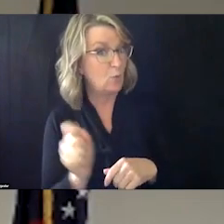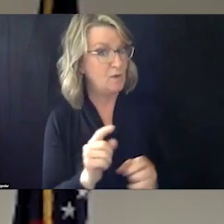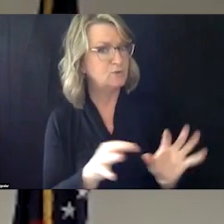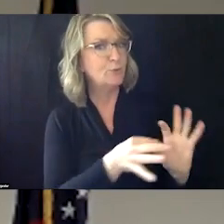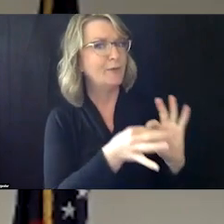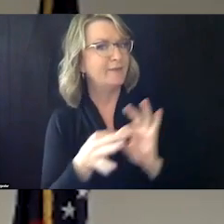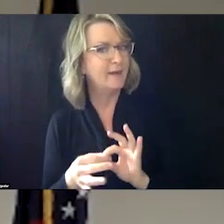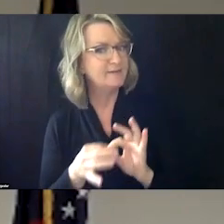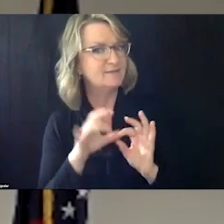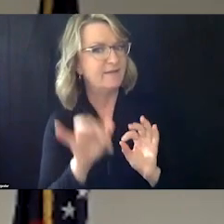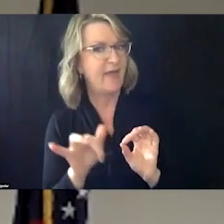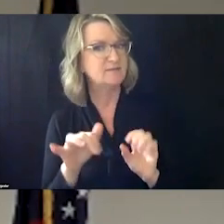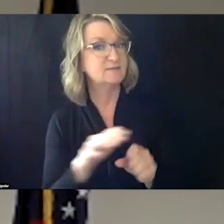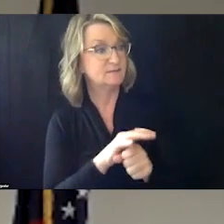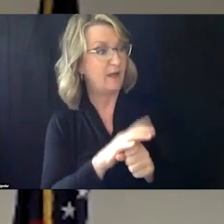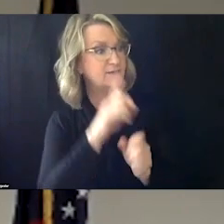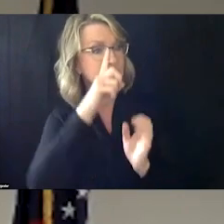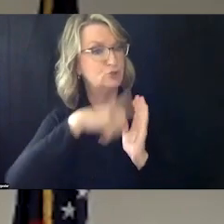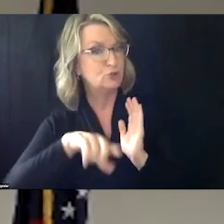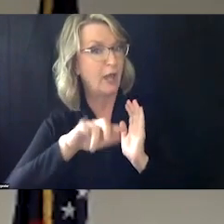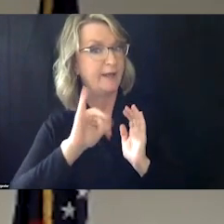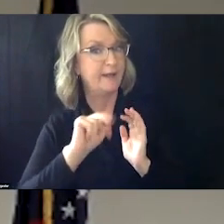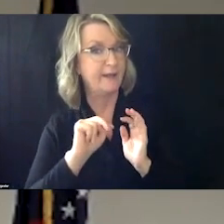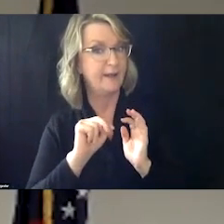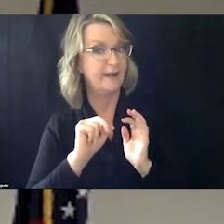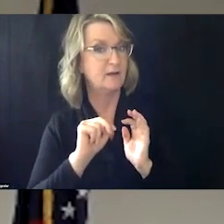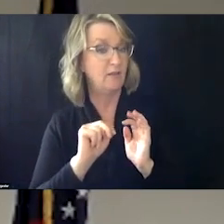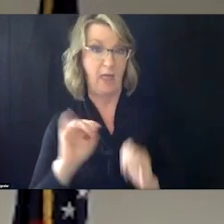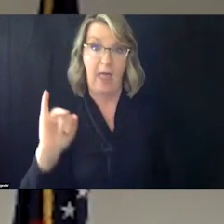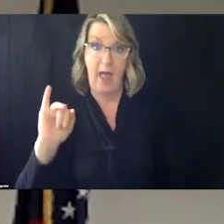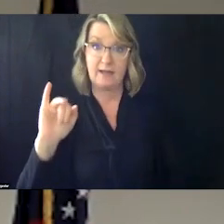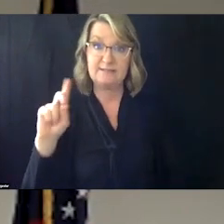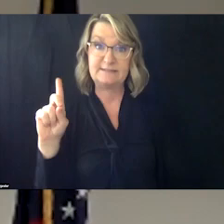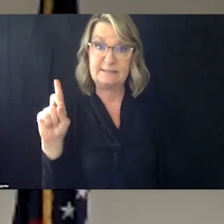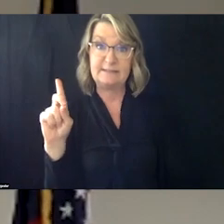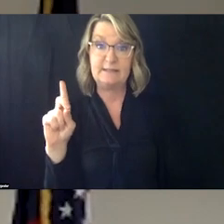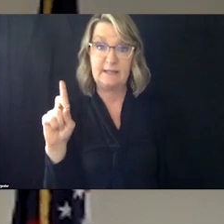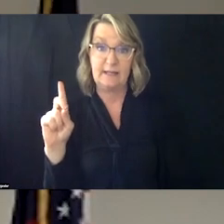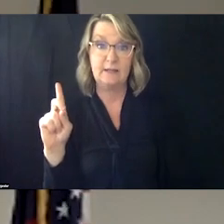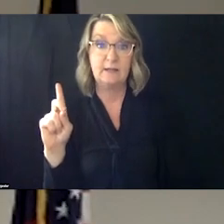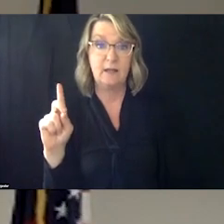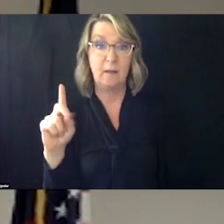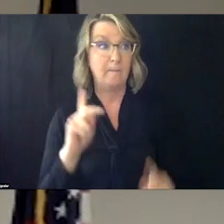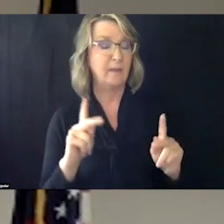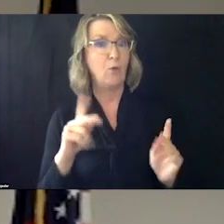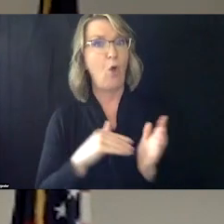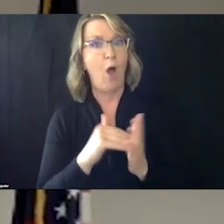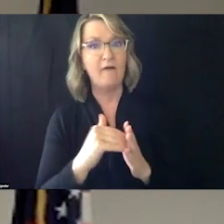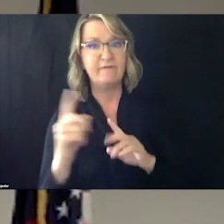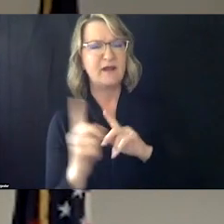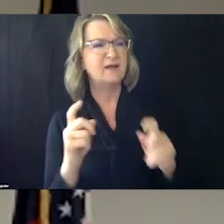book and people checking in related to ID we have questions oftentimes about what kind of IDs can